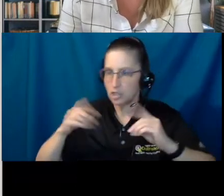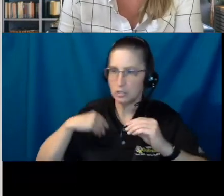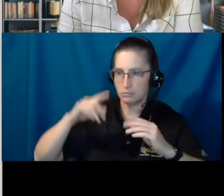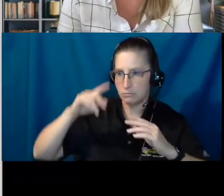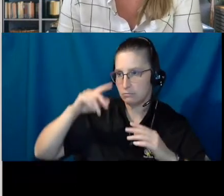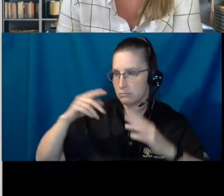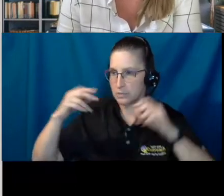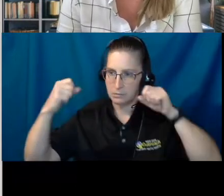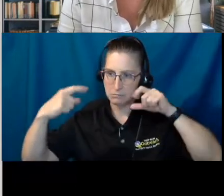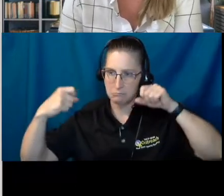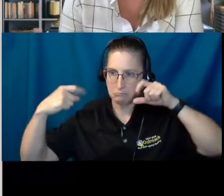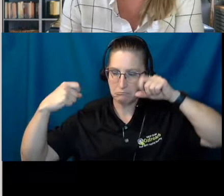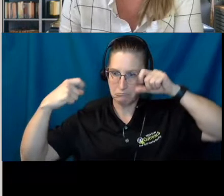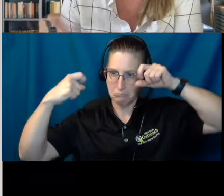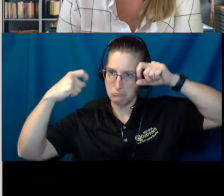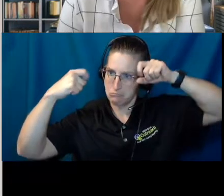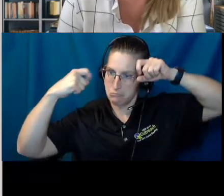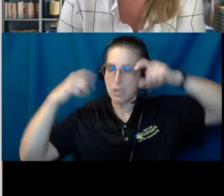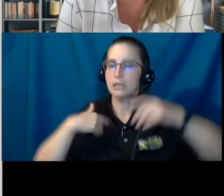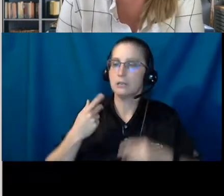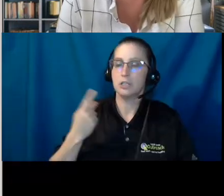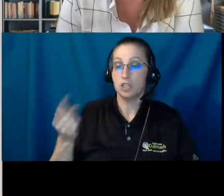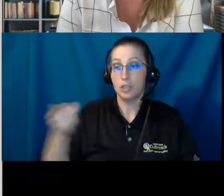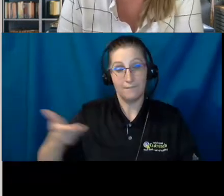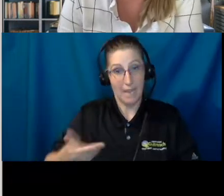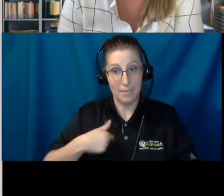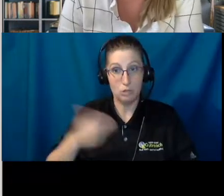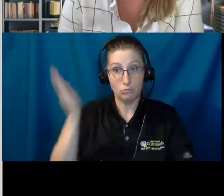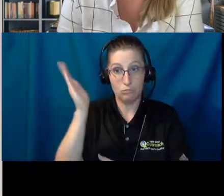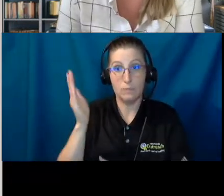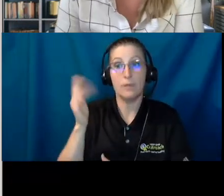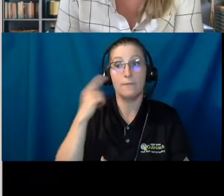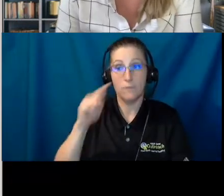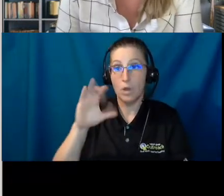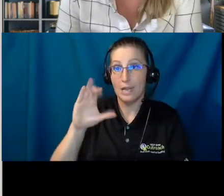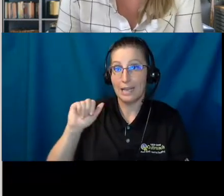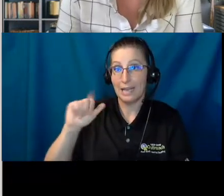to present together. She Julie invited me to present at Cal Tash with her. And that